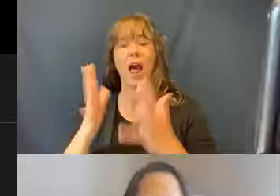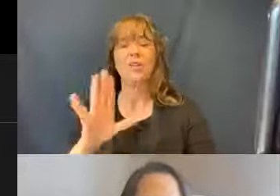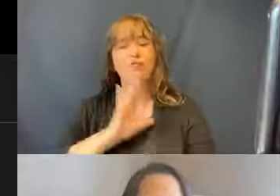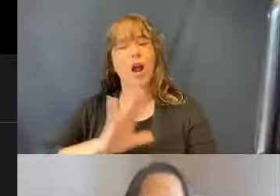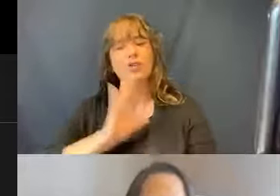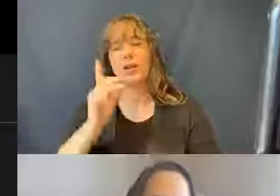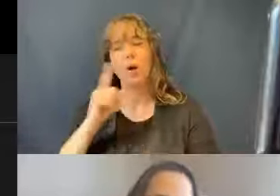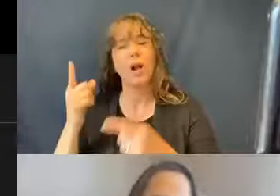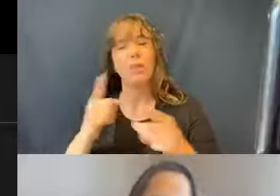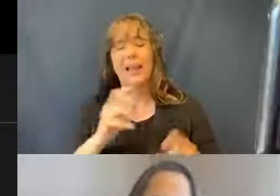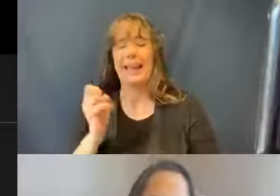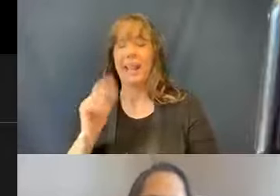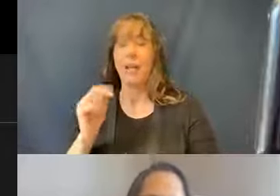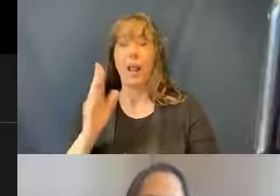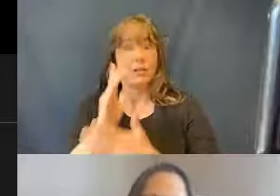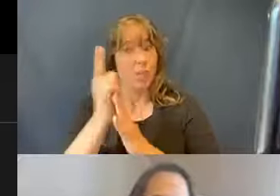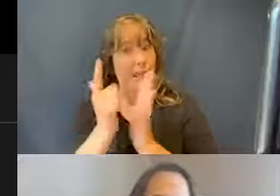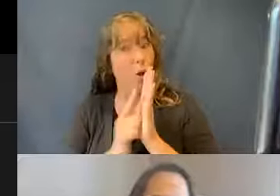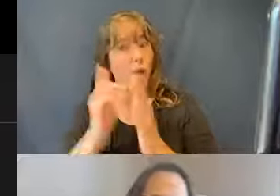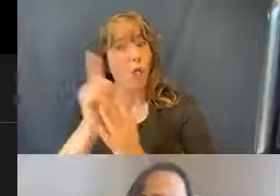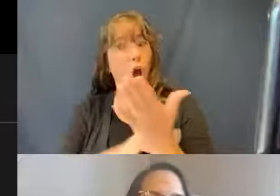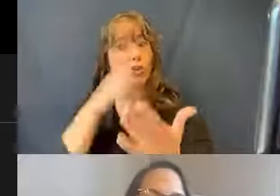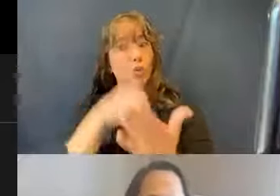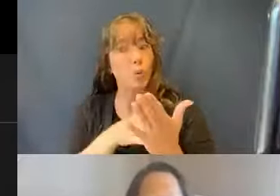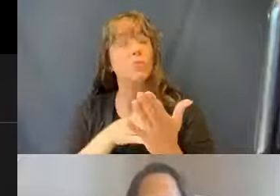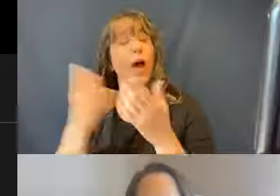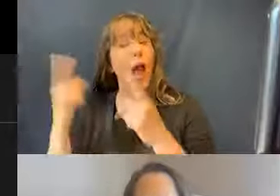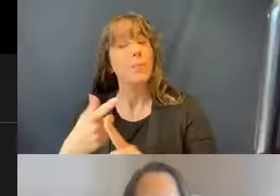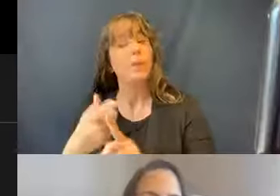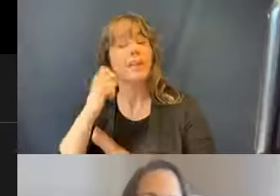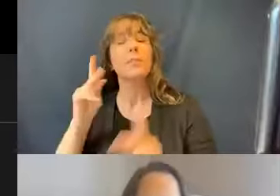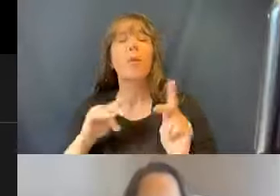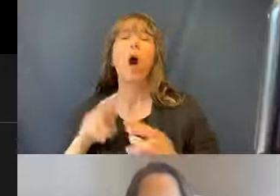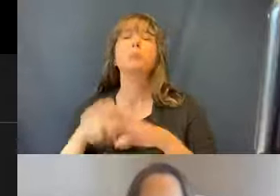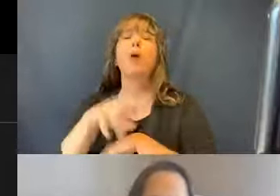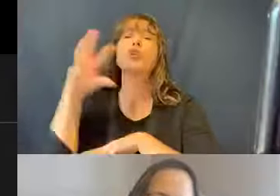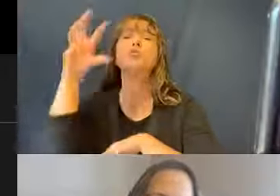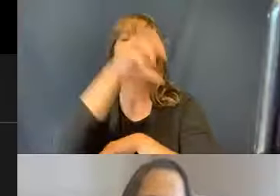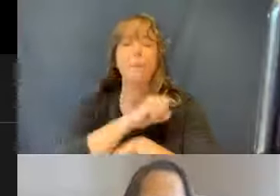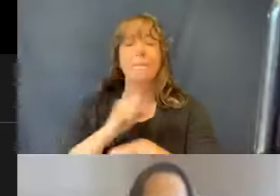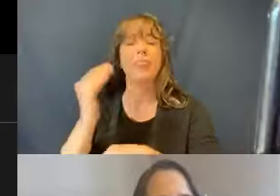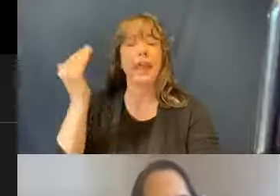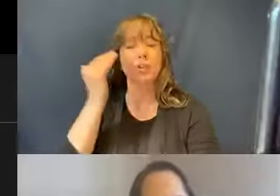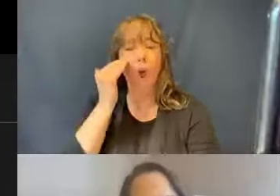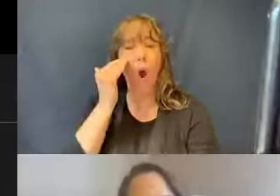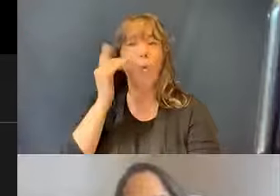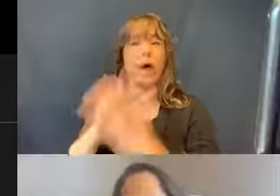even some legal lawsuits, because people will assume that they know what this person needs.